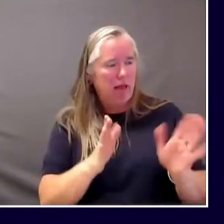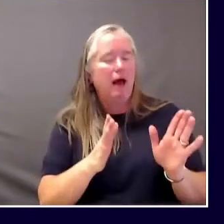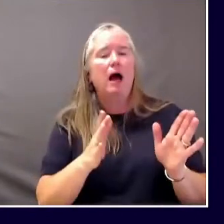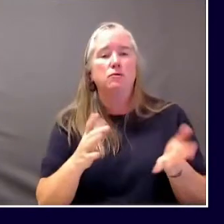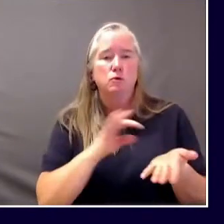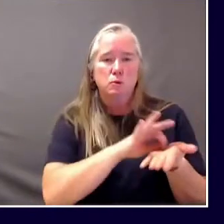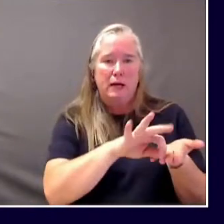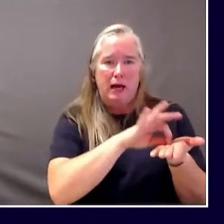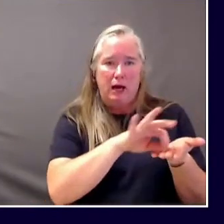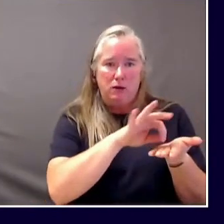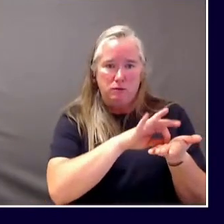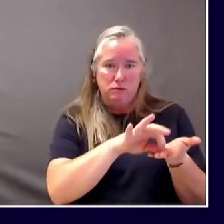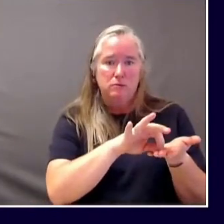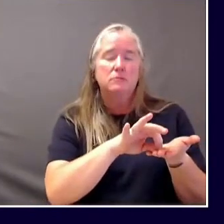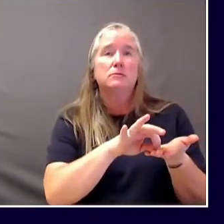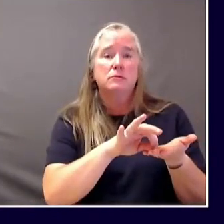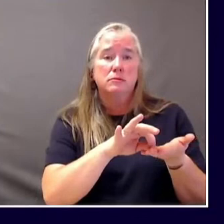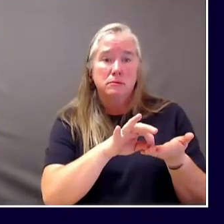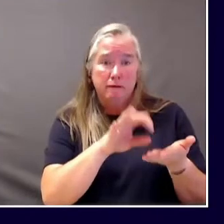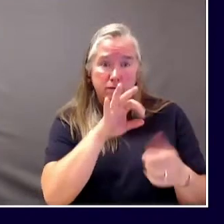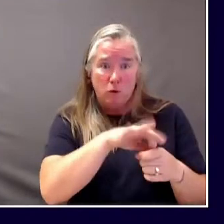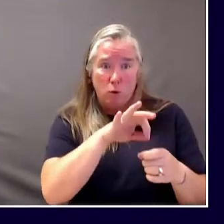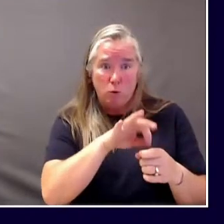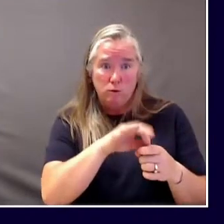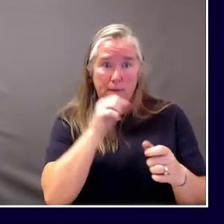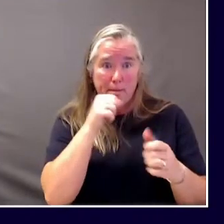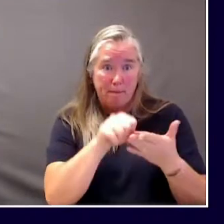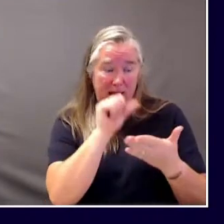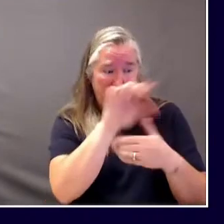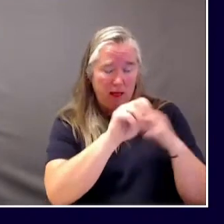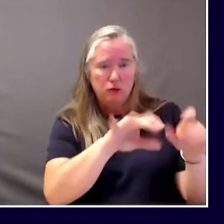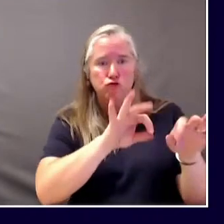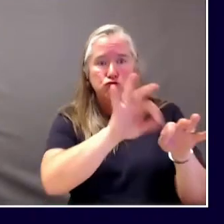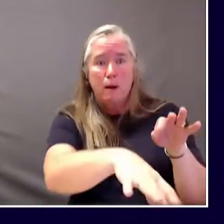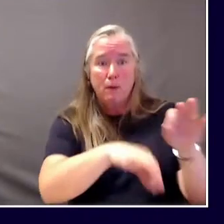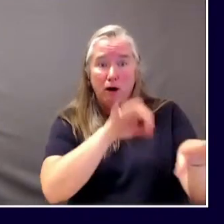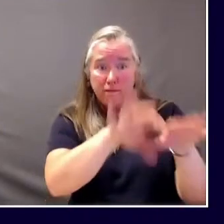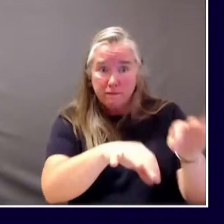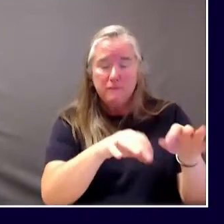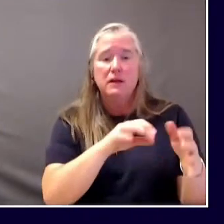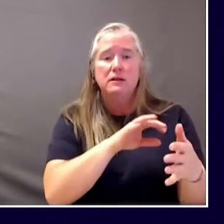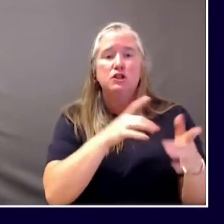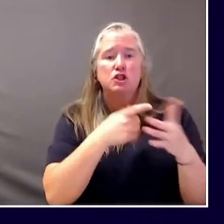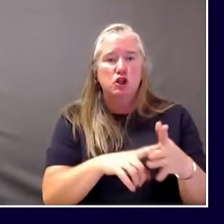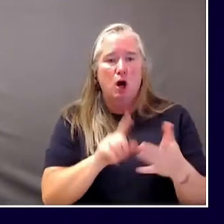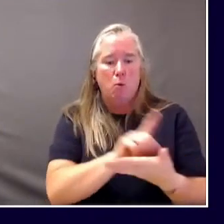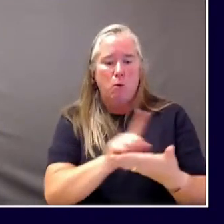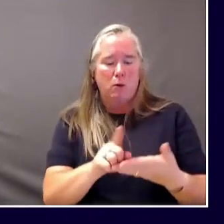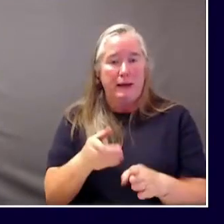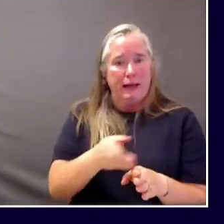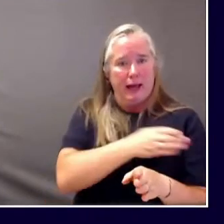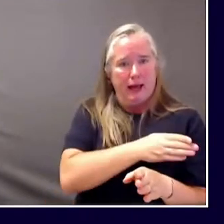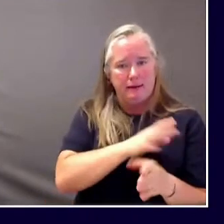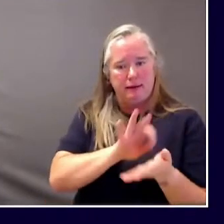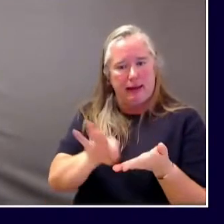ballots a week in advance of the